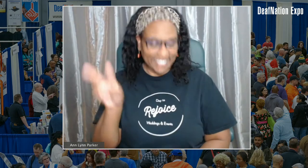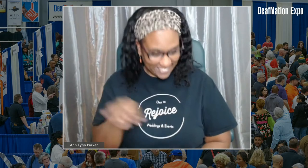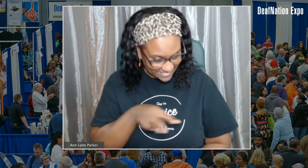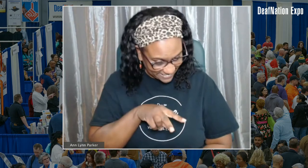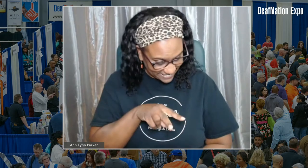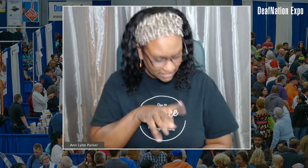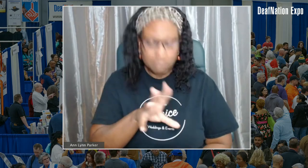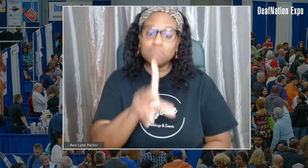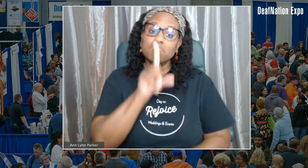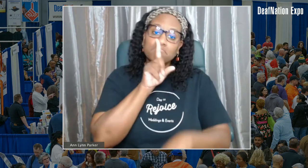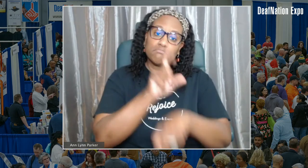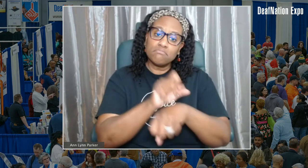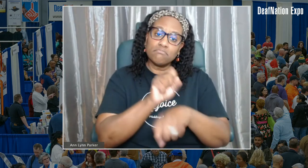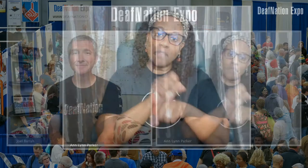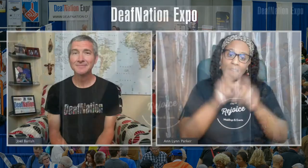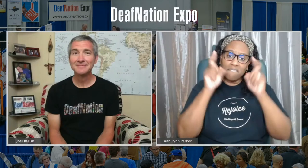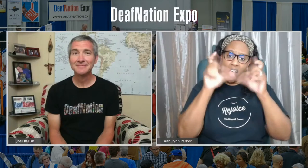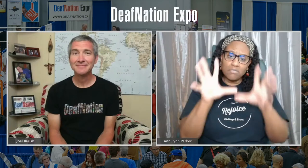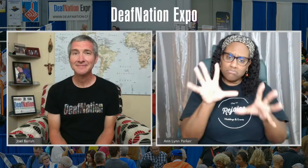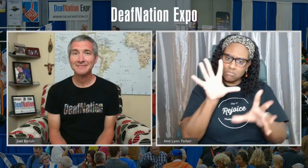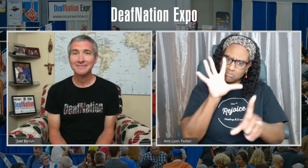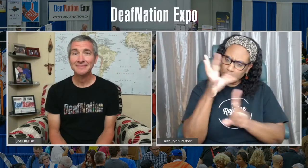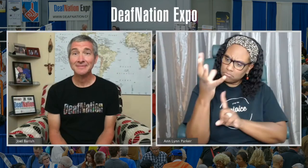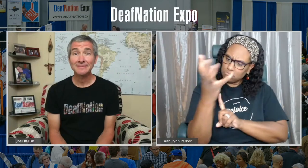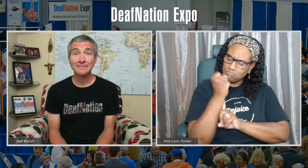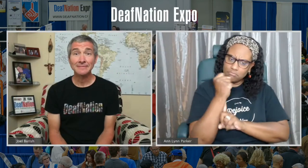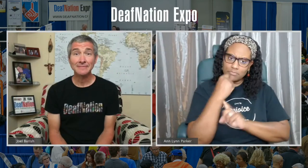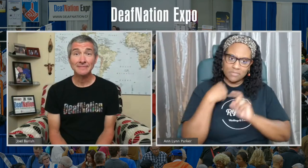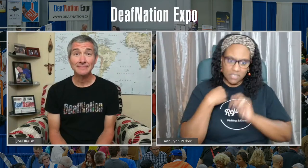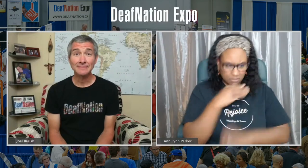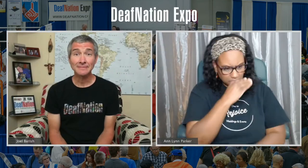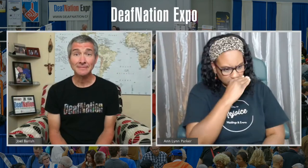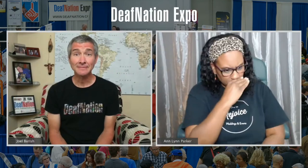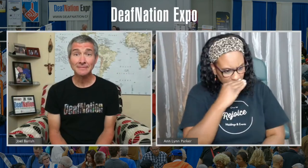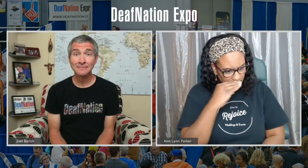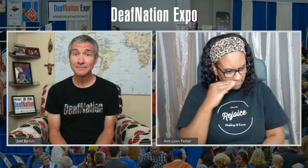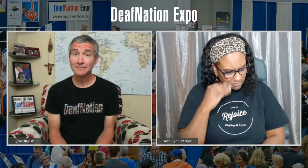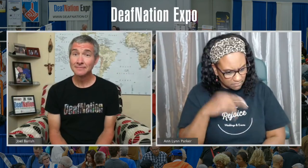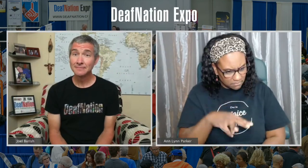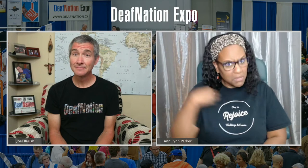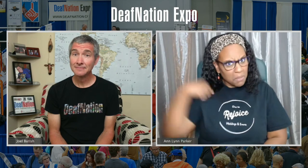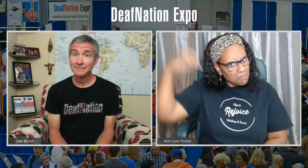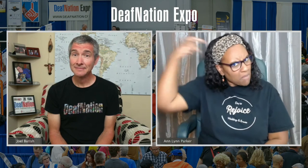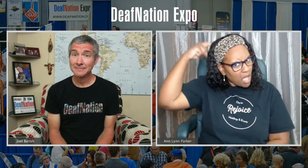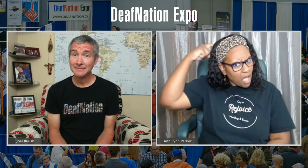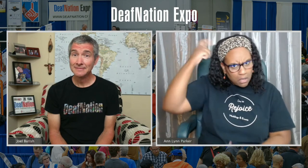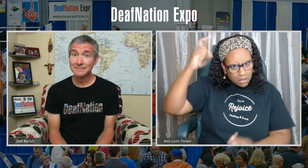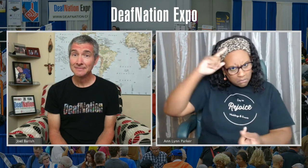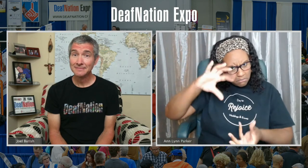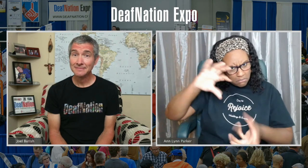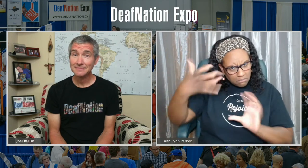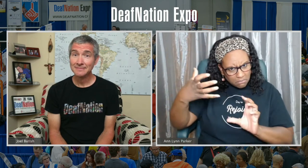we went over and… the photographer caught my face expression. I froze.